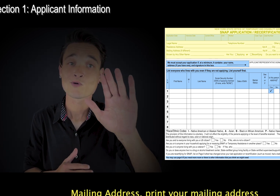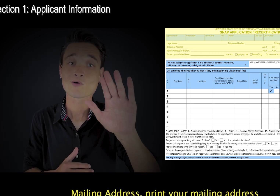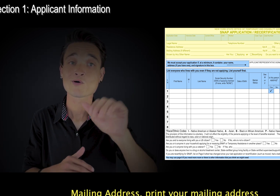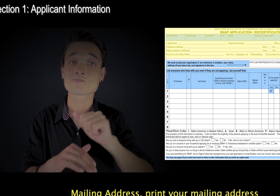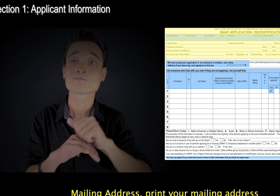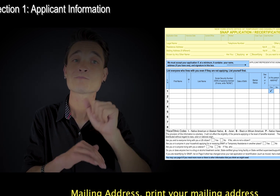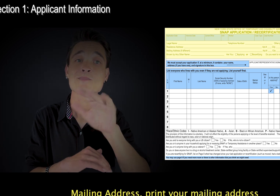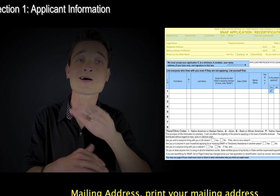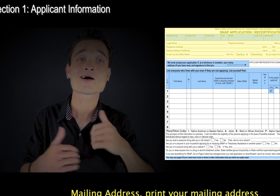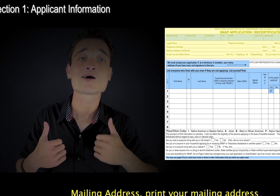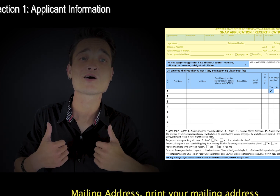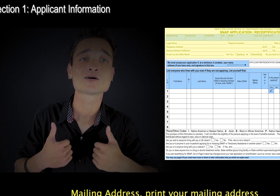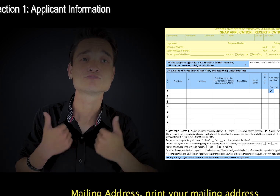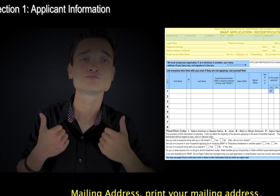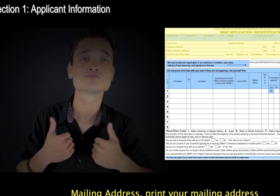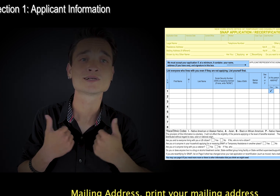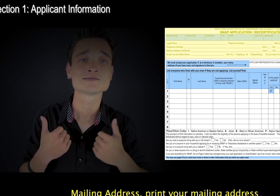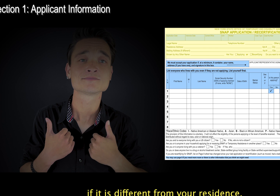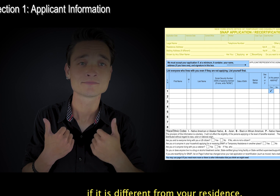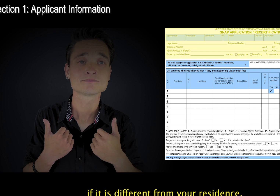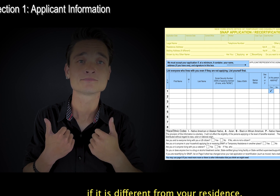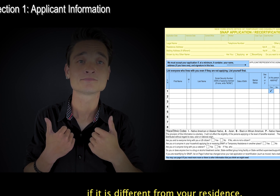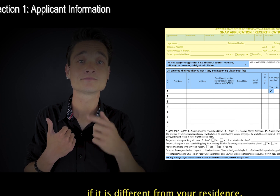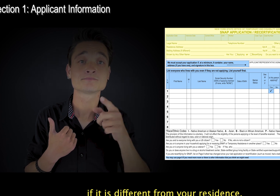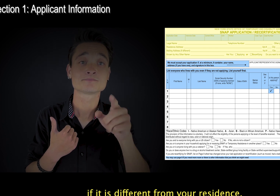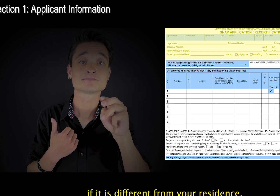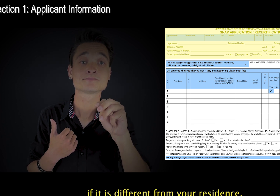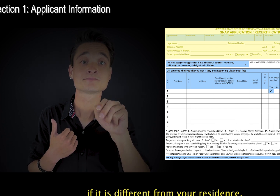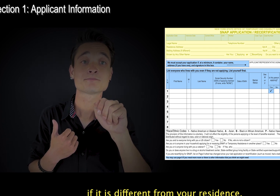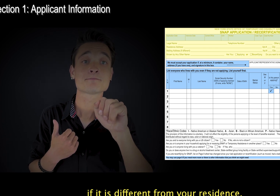Mailing Address, print your mailing address if it is different from your residence.